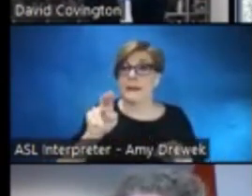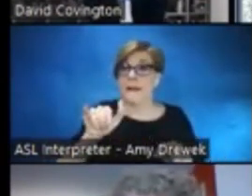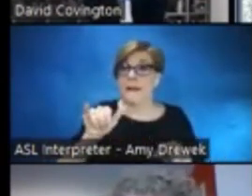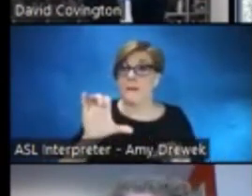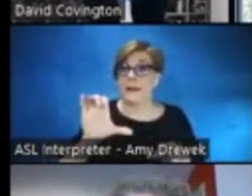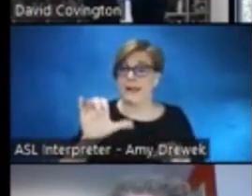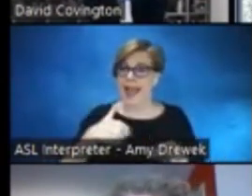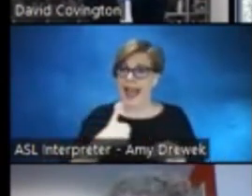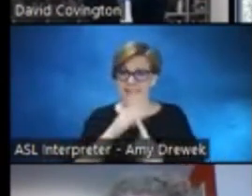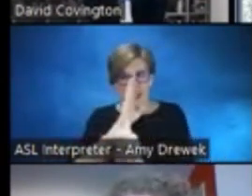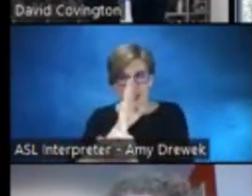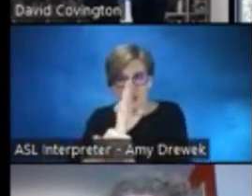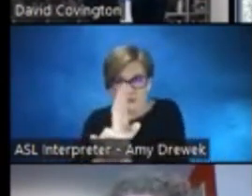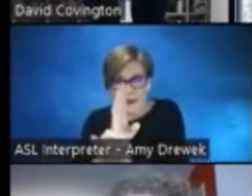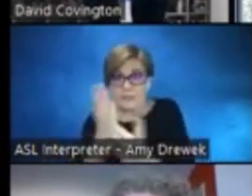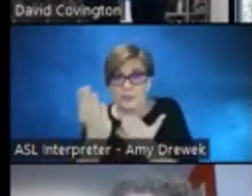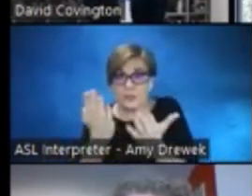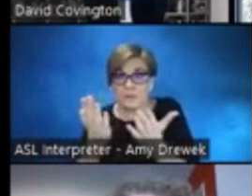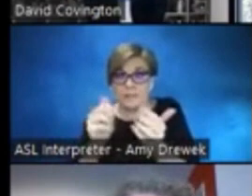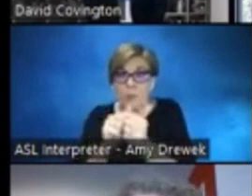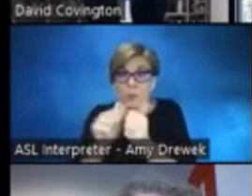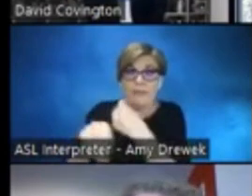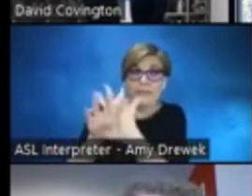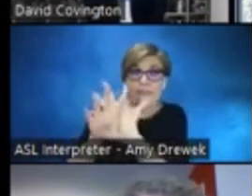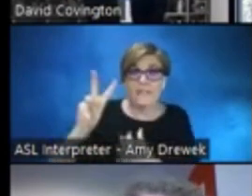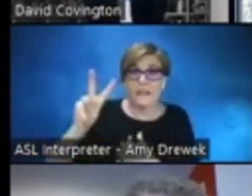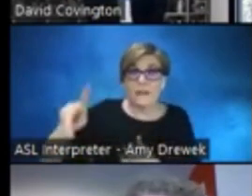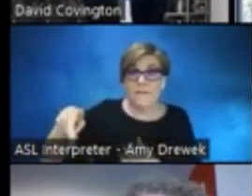SERVICE WITH A VIDEO PHONE VERSUS HAVING TO TALK THROUGH